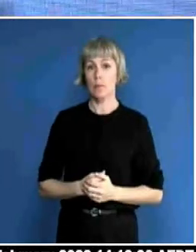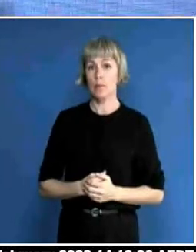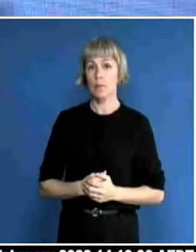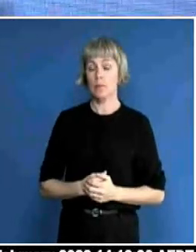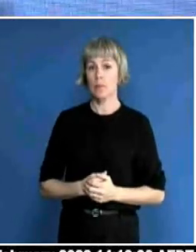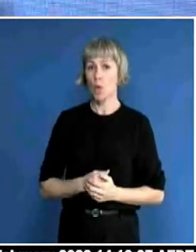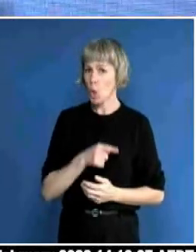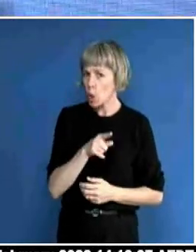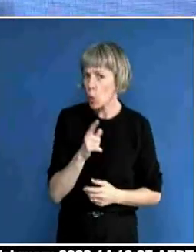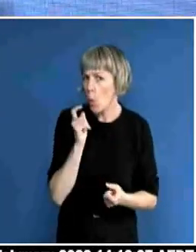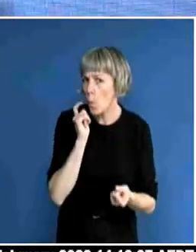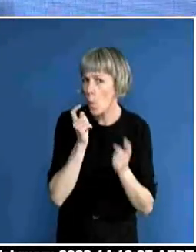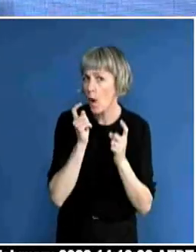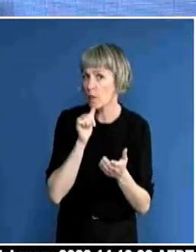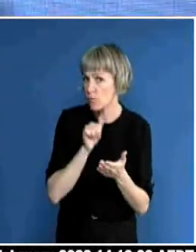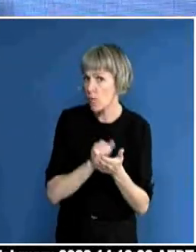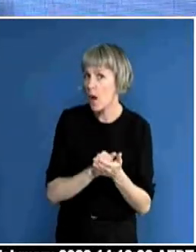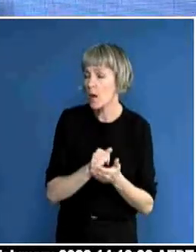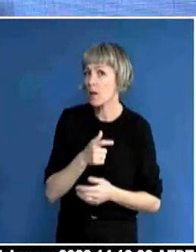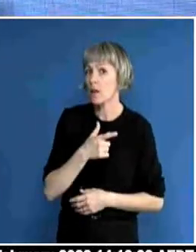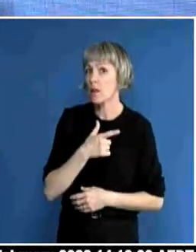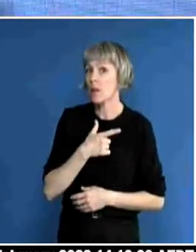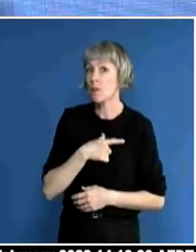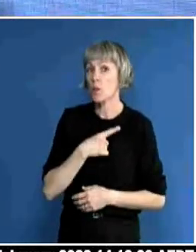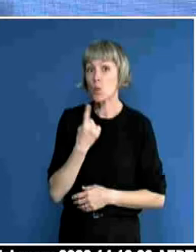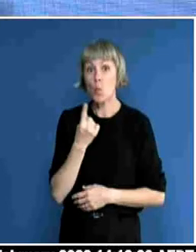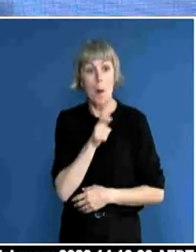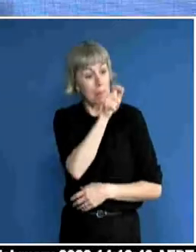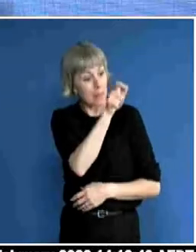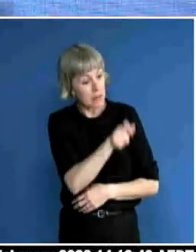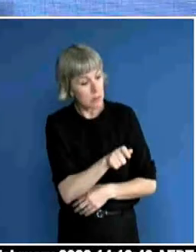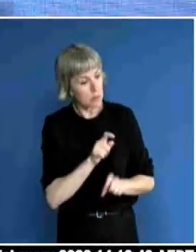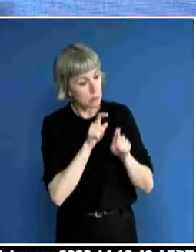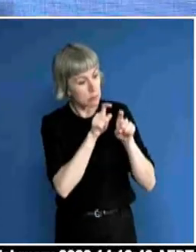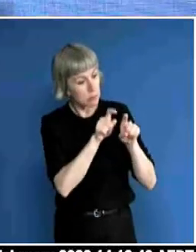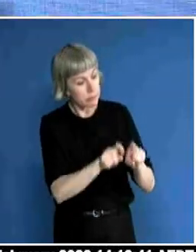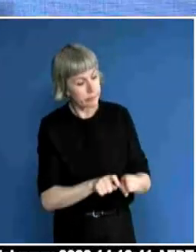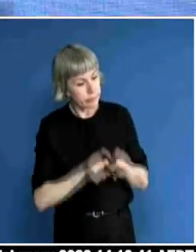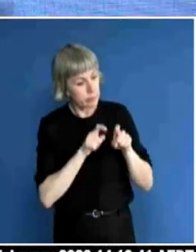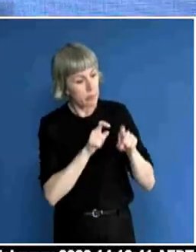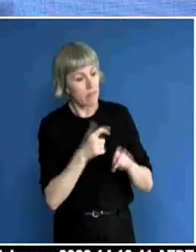in the office five hours a day, three days a week, just standing in the front at the